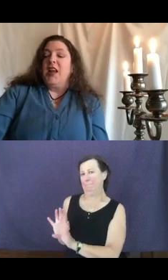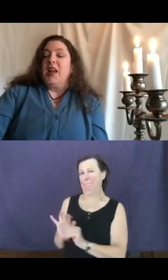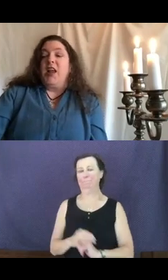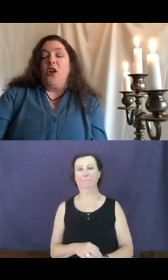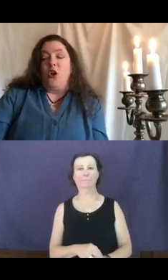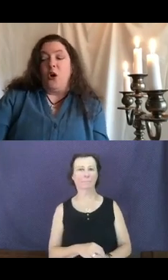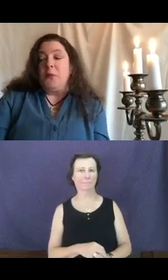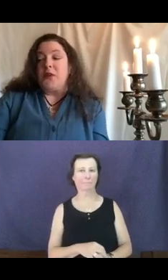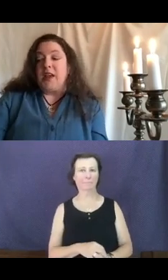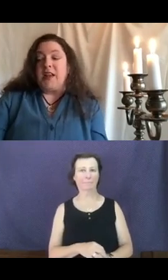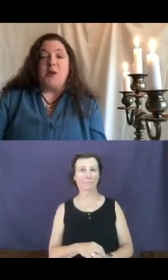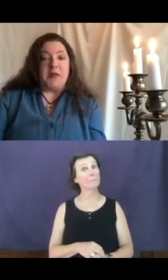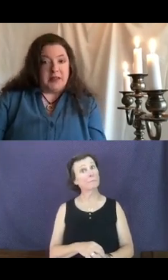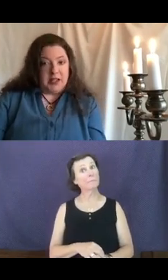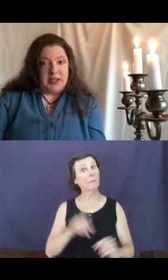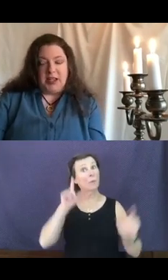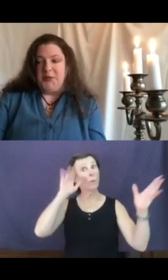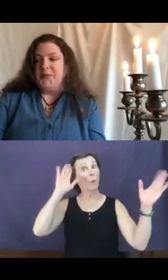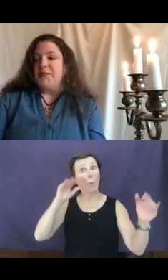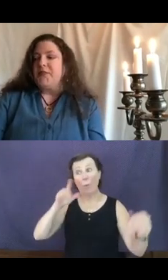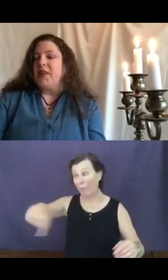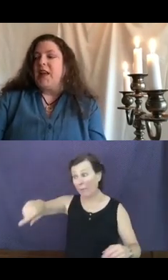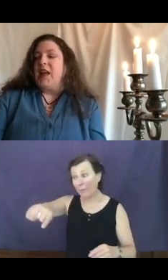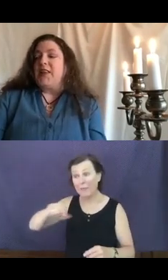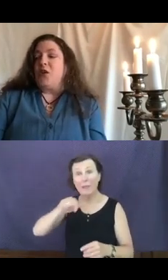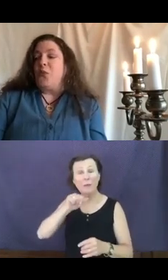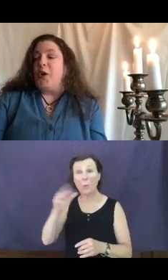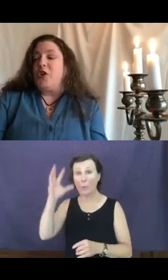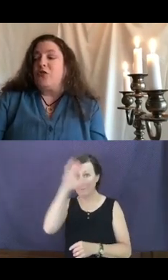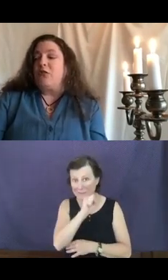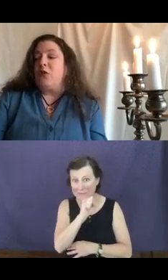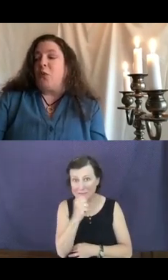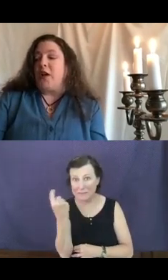In hopes that they not miss anything, they wish to request